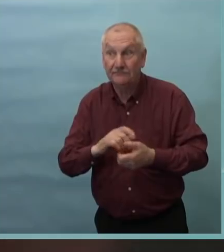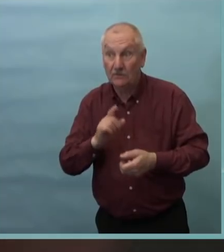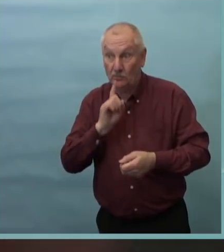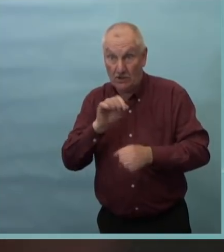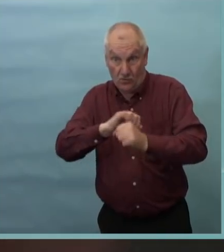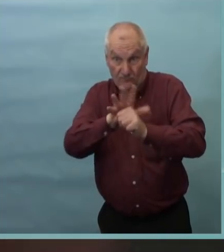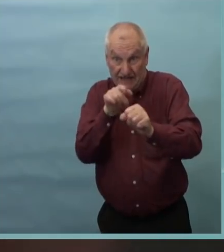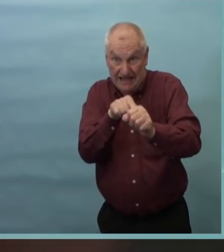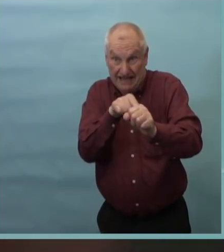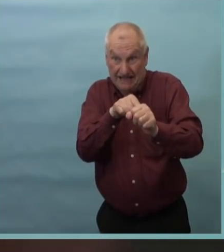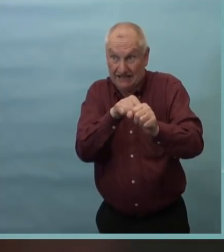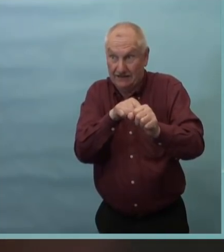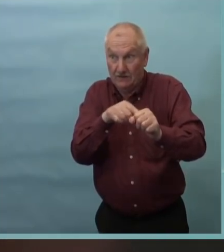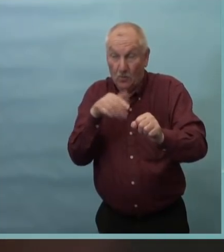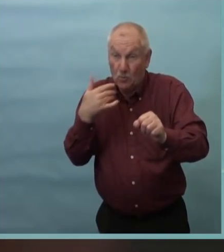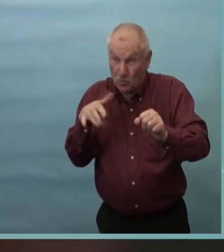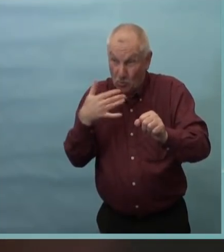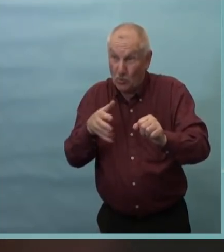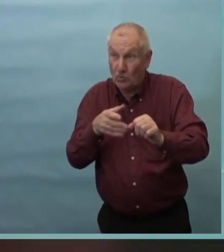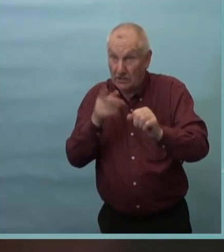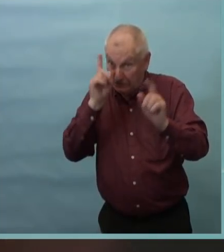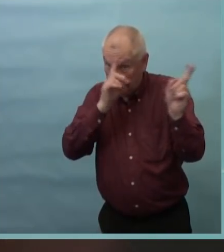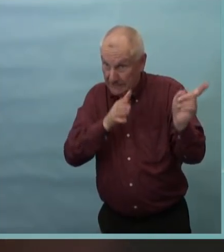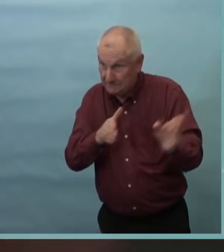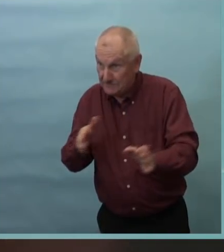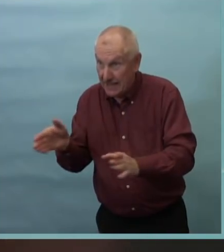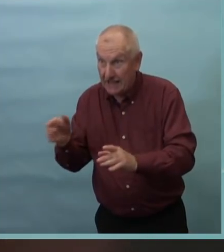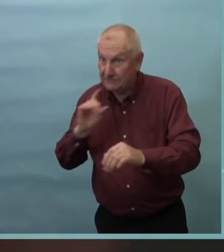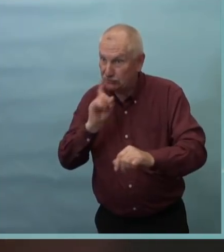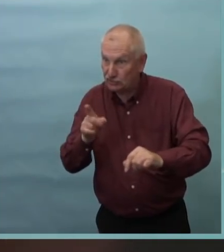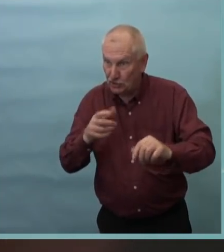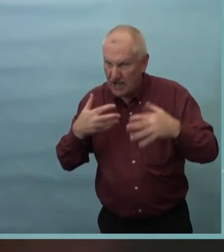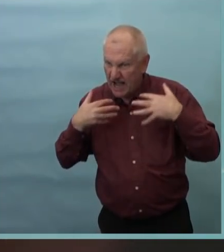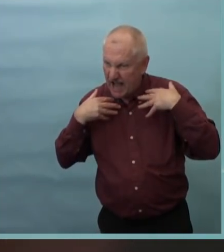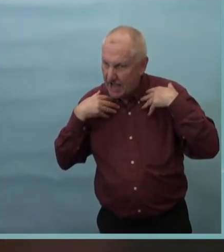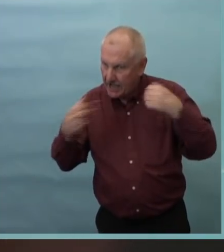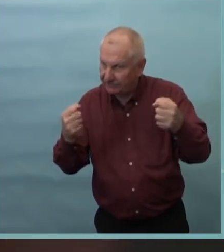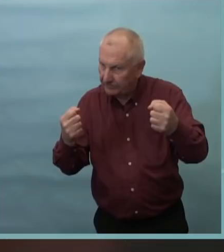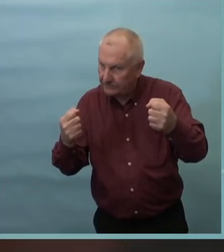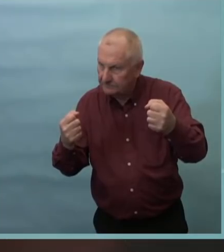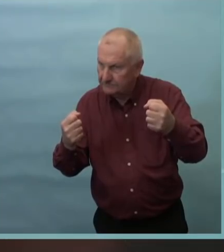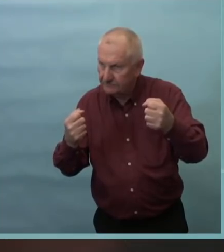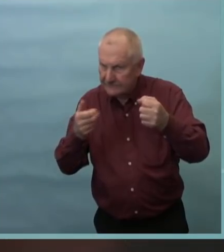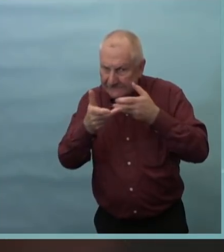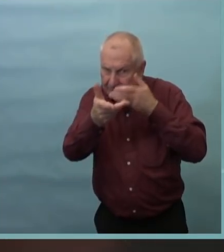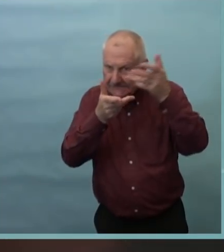care and making sure that what they need in the community is available and if